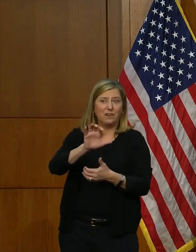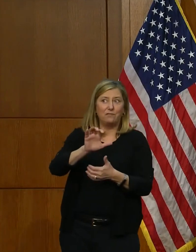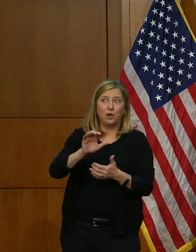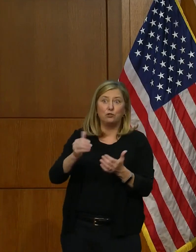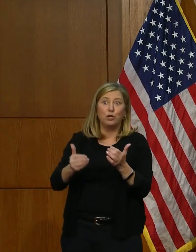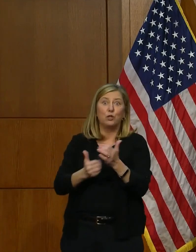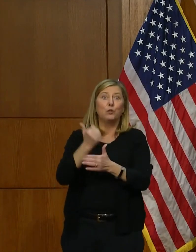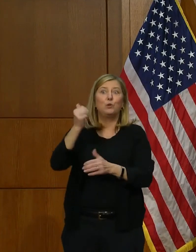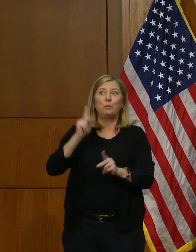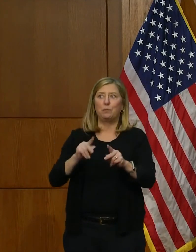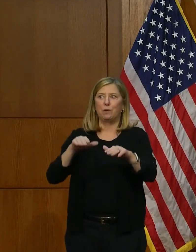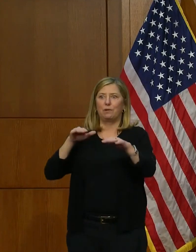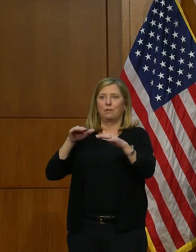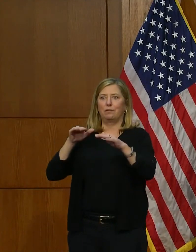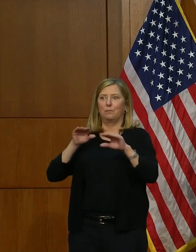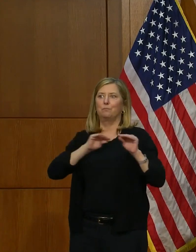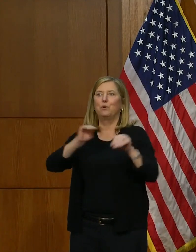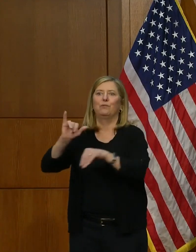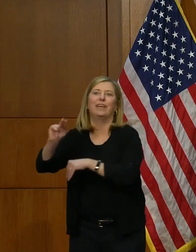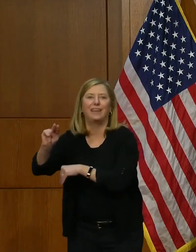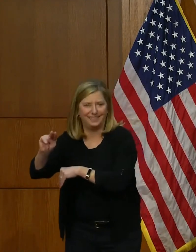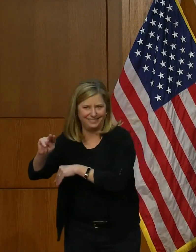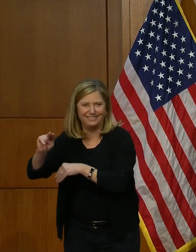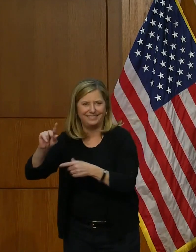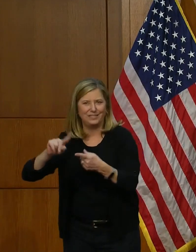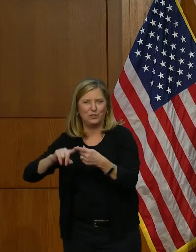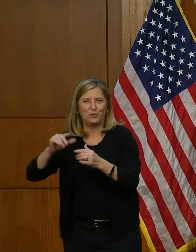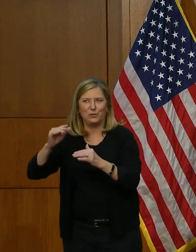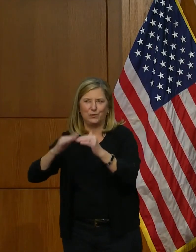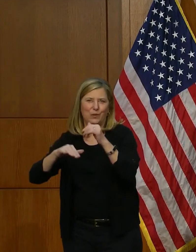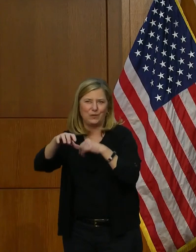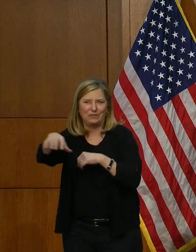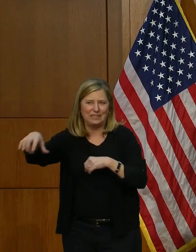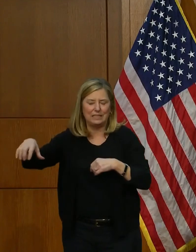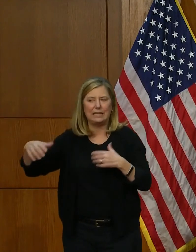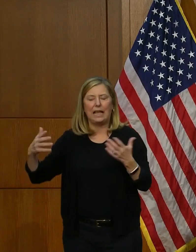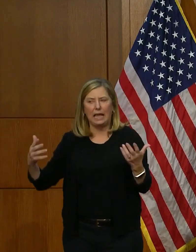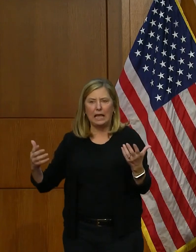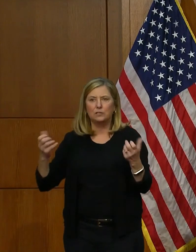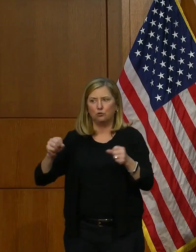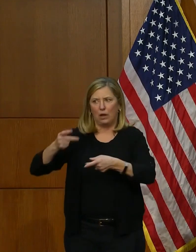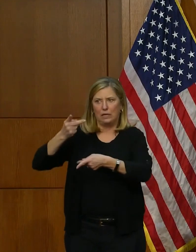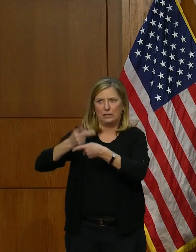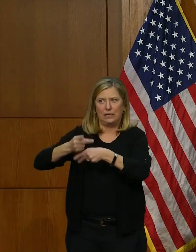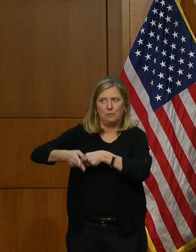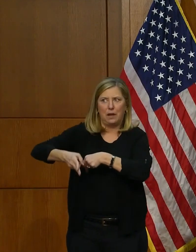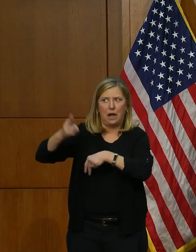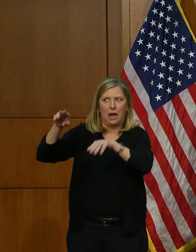EACH MONTH SOMETHING LIKE 7500